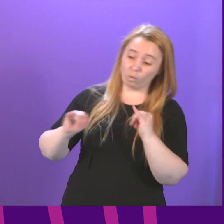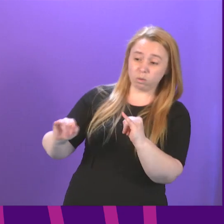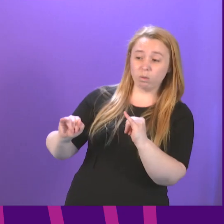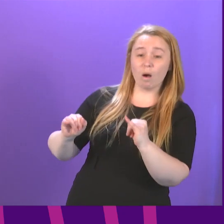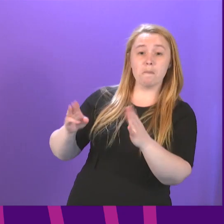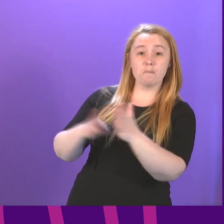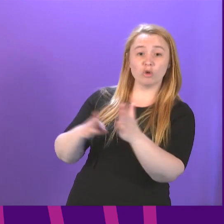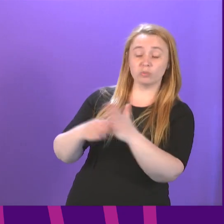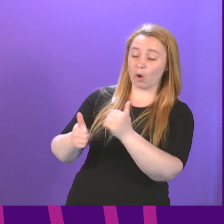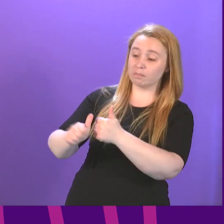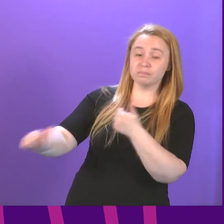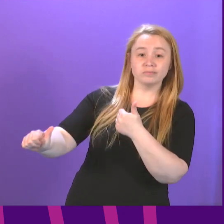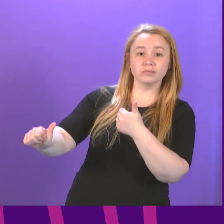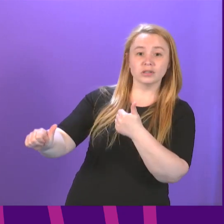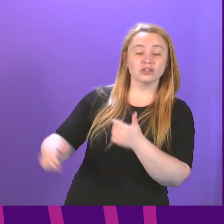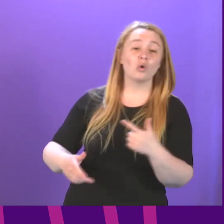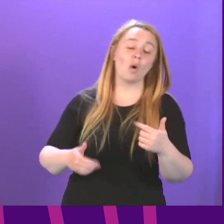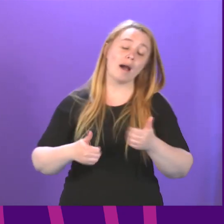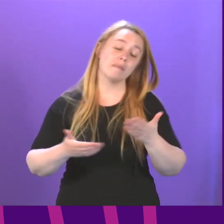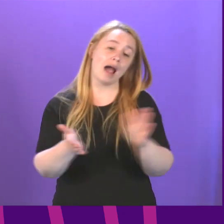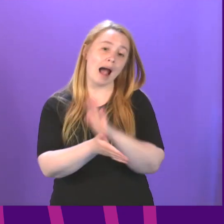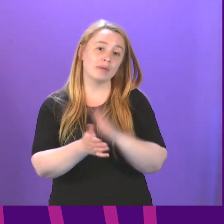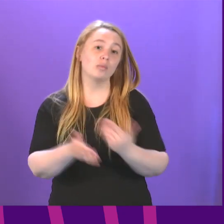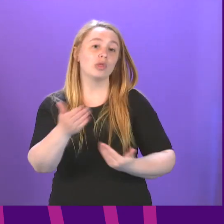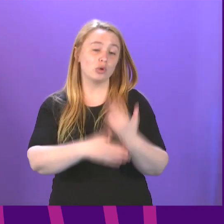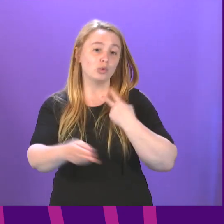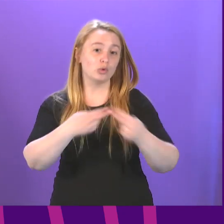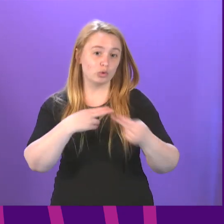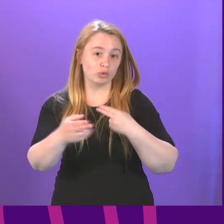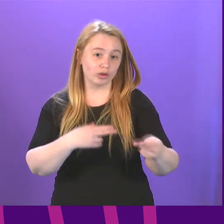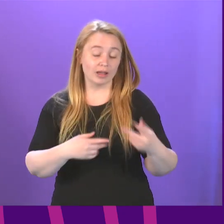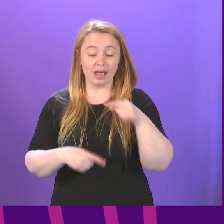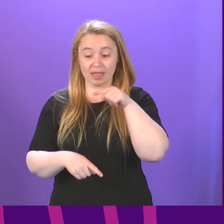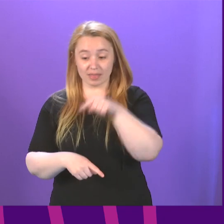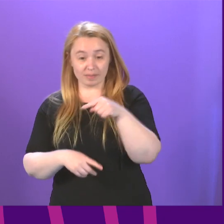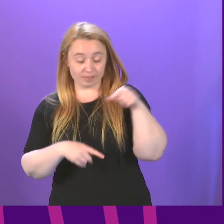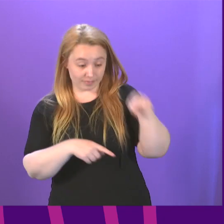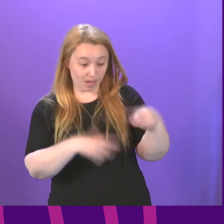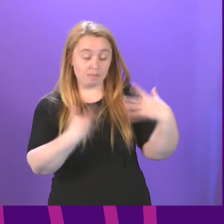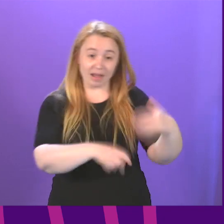been made and pay tribute to local campaigners who kept the pressure on SEPA and the plant operators.